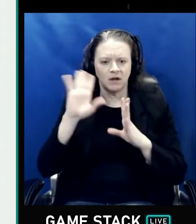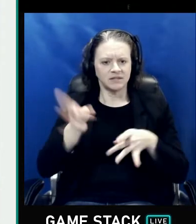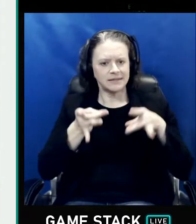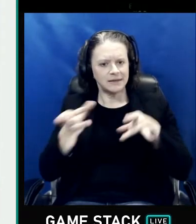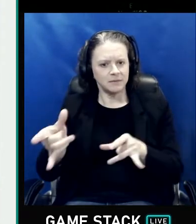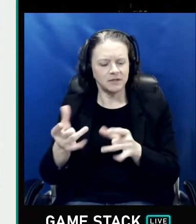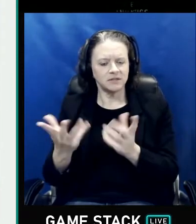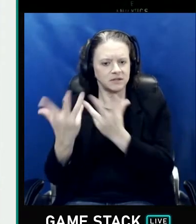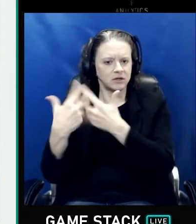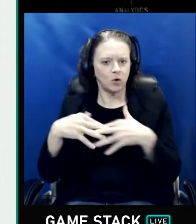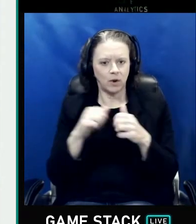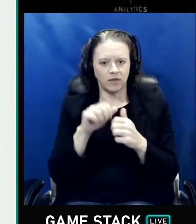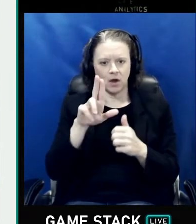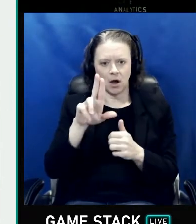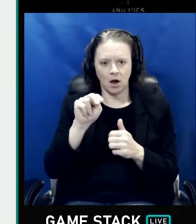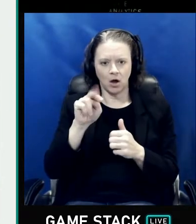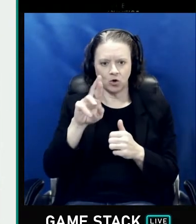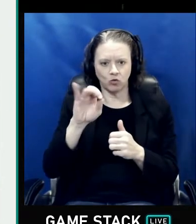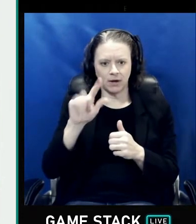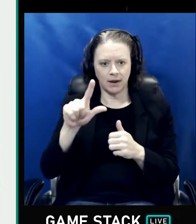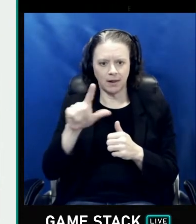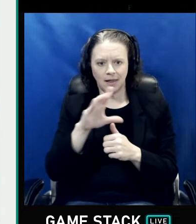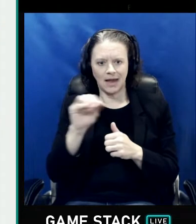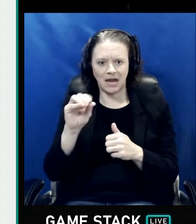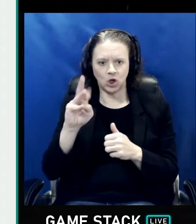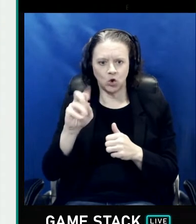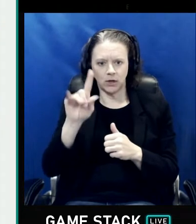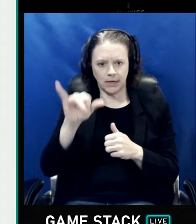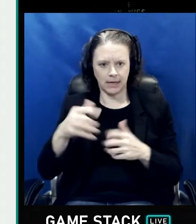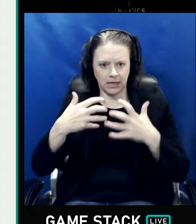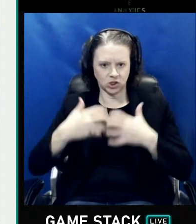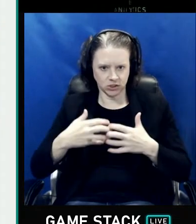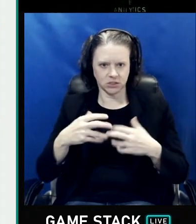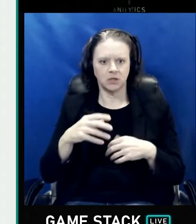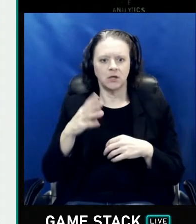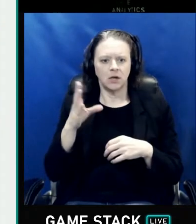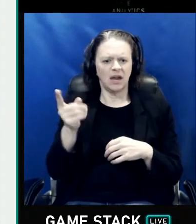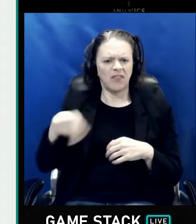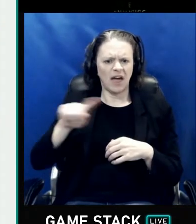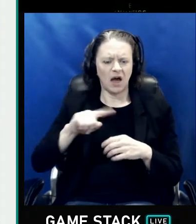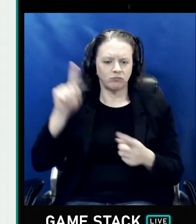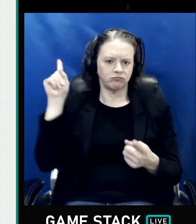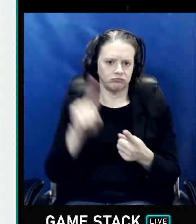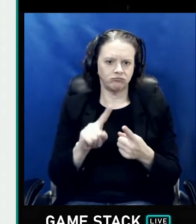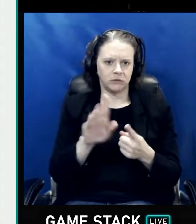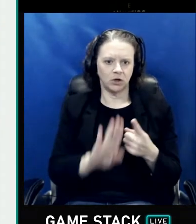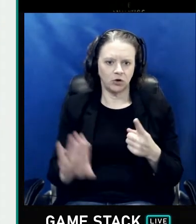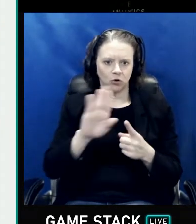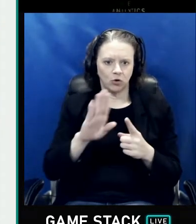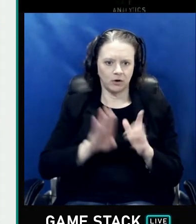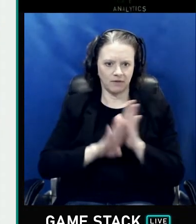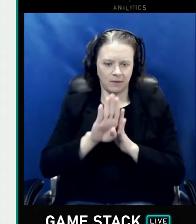The game engines drastically cut down on your development time. There's also a C++ API for those that aren't using